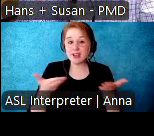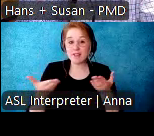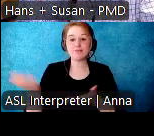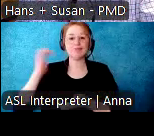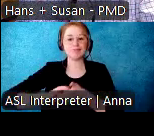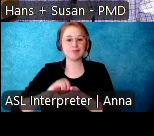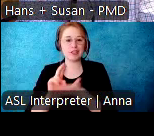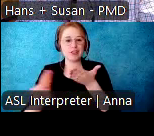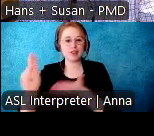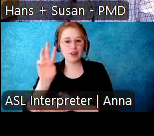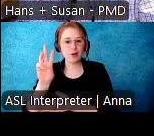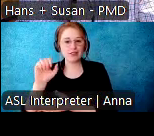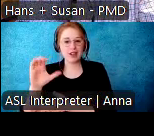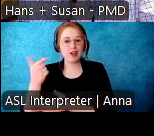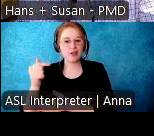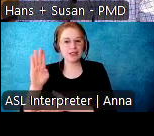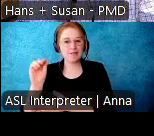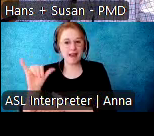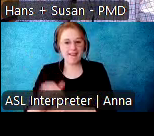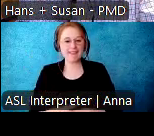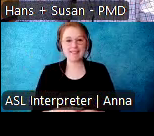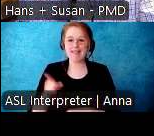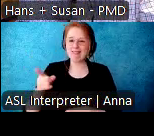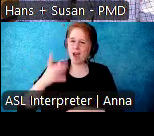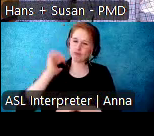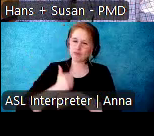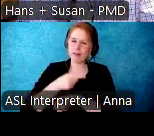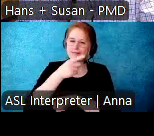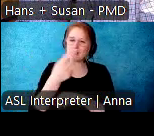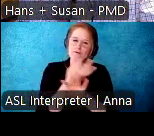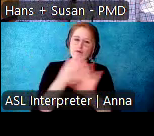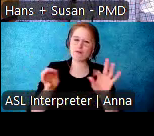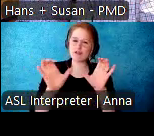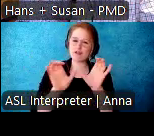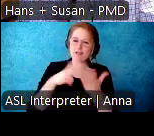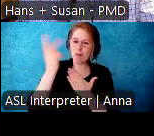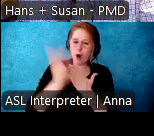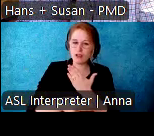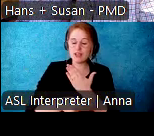with the University of Wisconsin Green Bay created this free certification program to increase the number